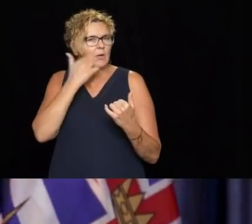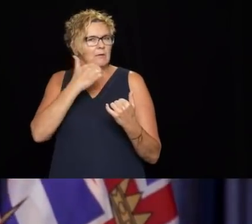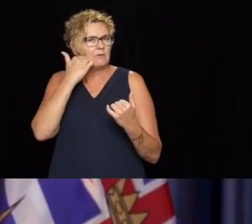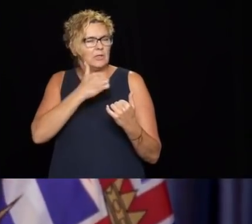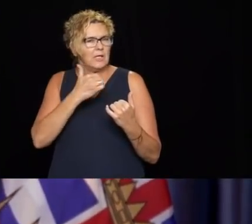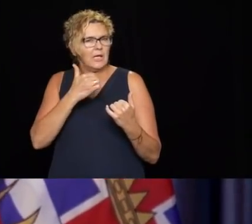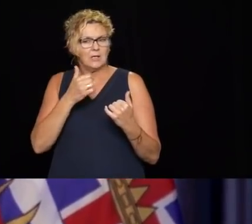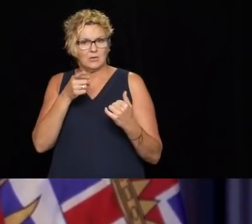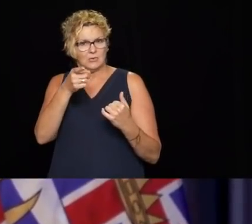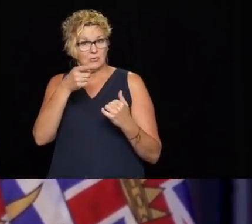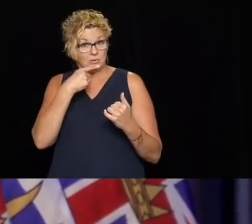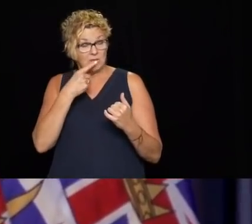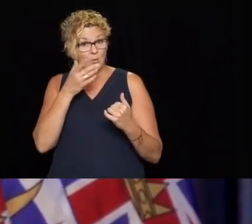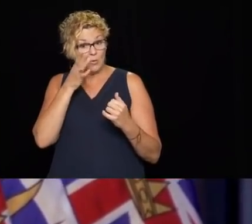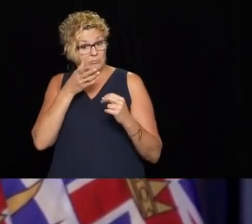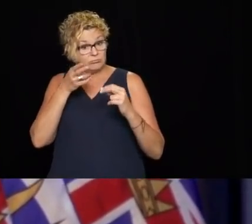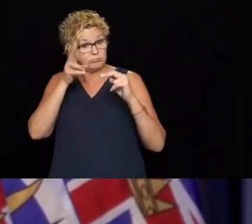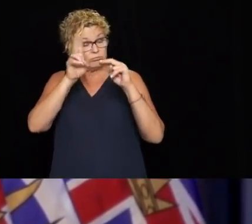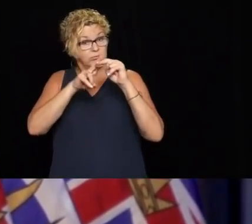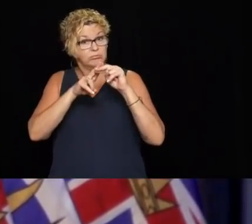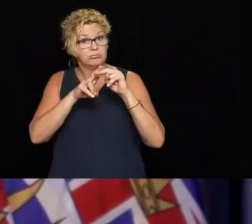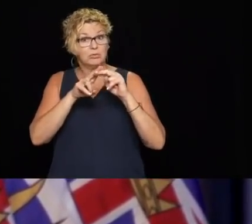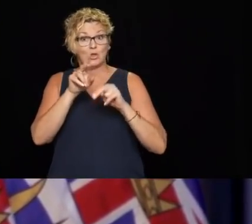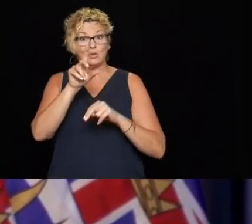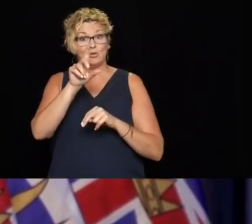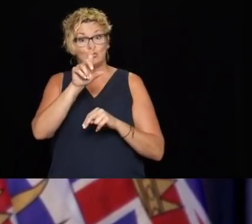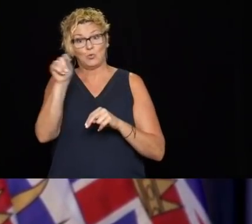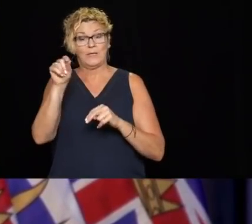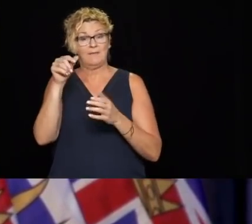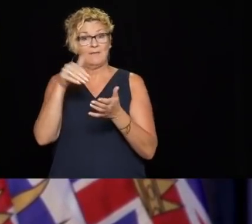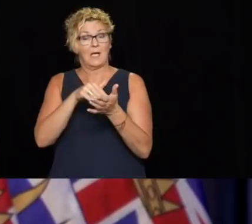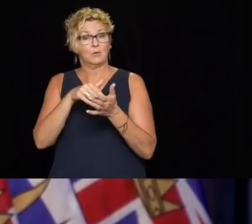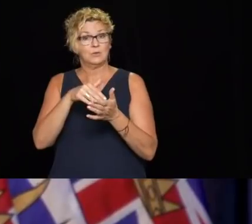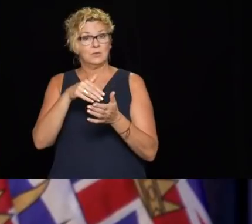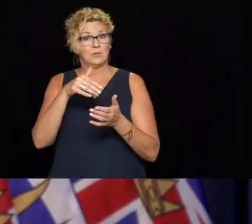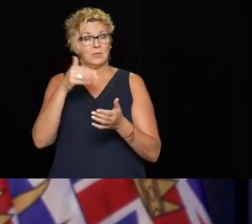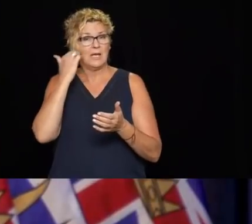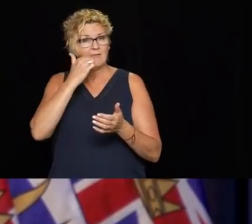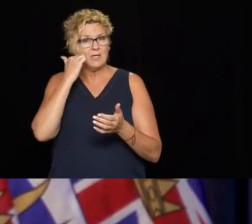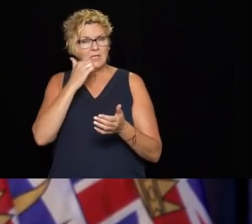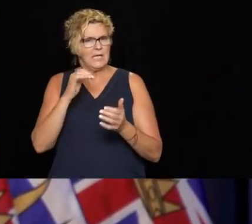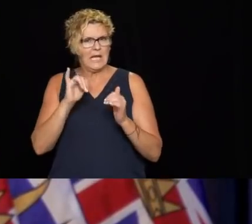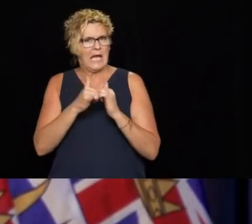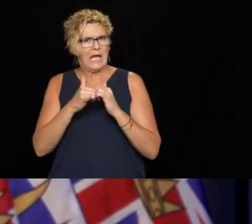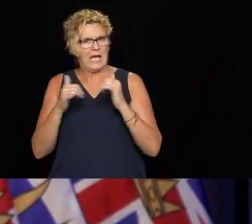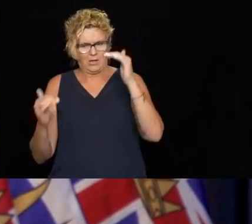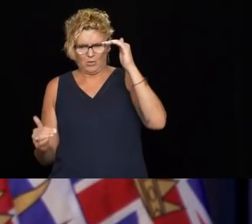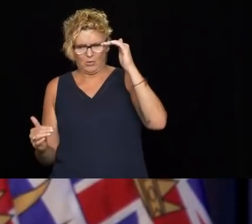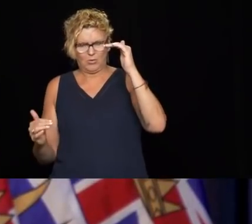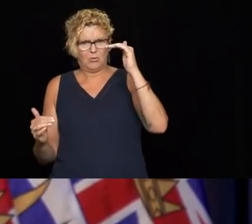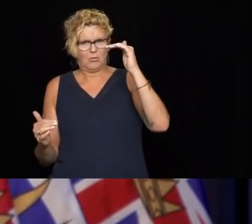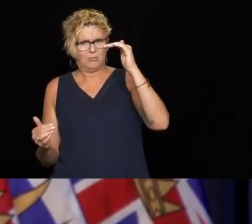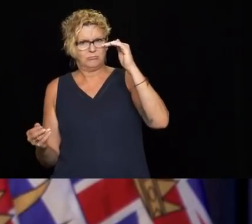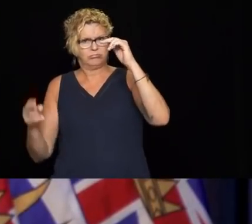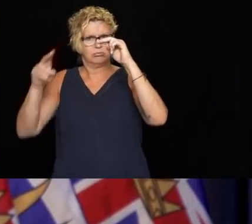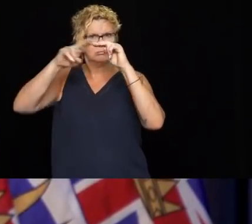Our first question is from Ian Bailey, go ahead. Hi there, a question for Dr. Henry, how many tests are now being done for